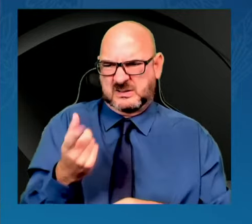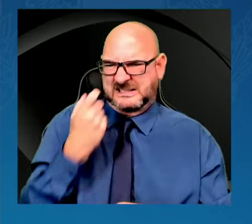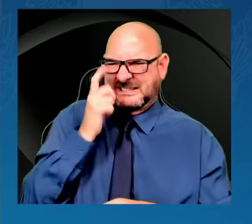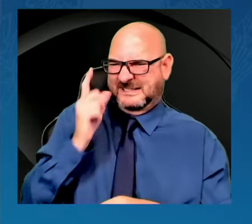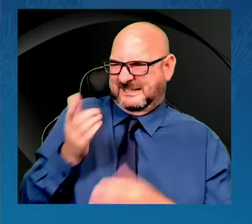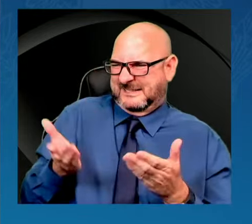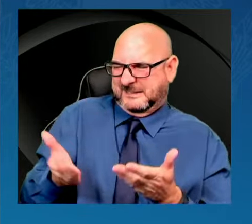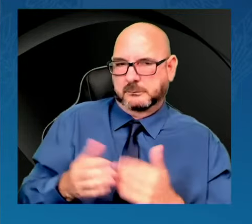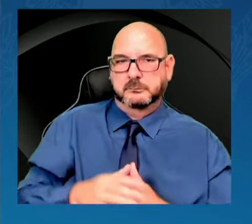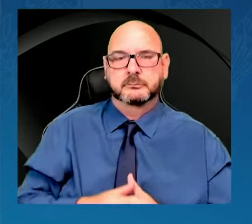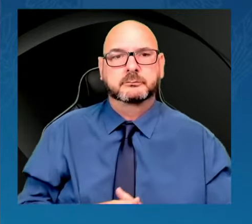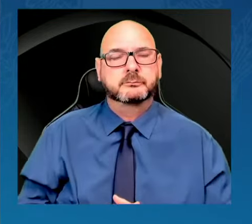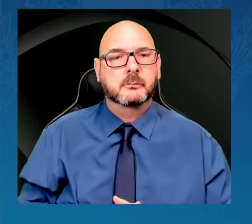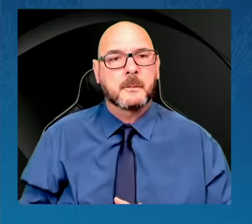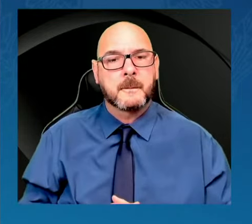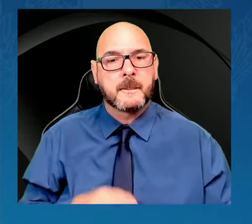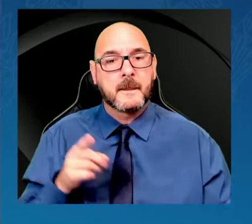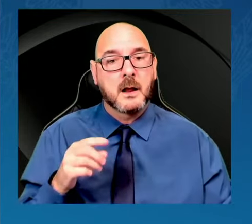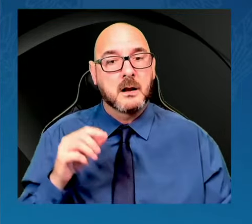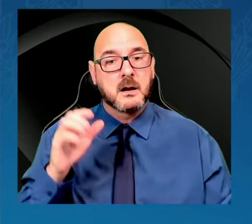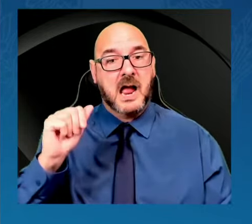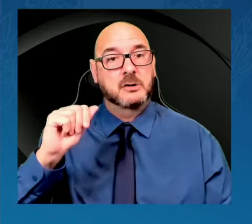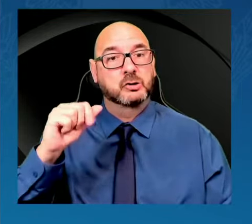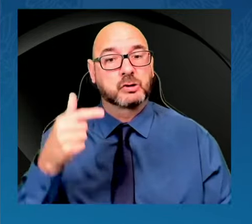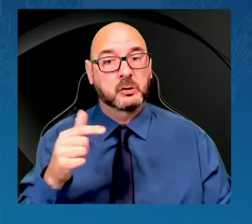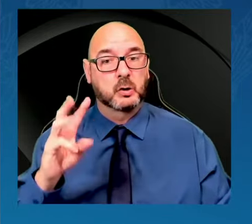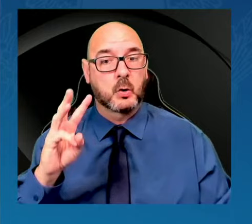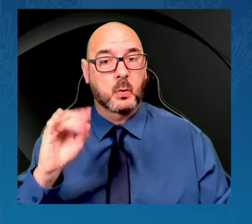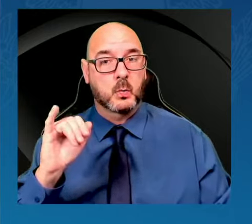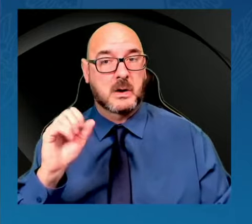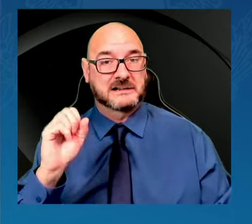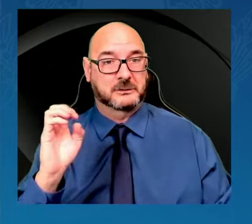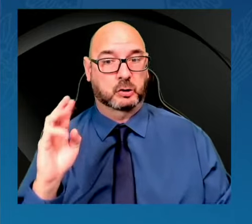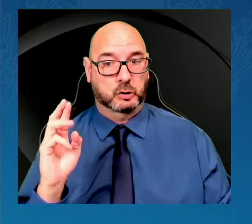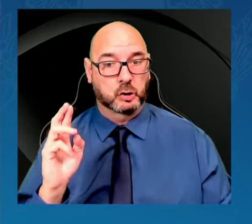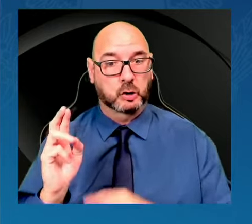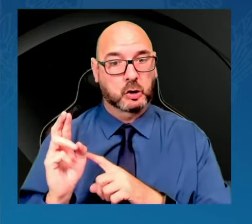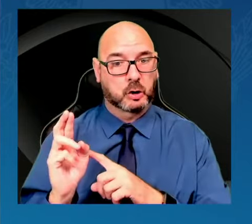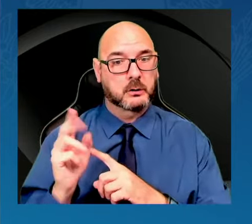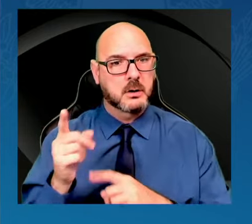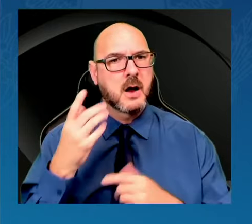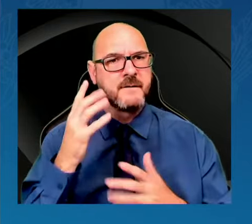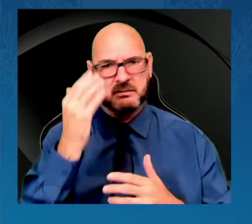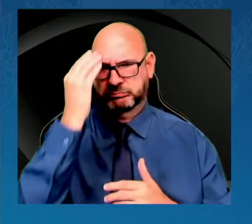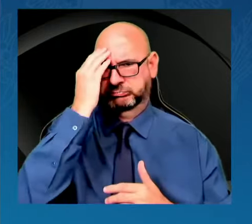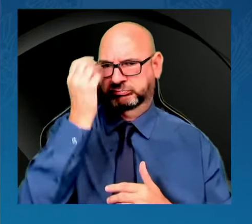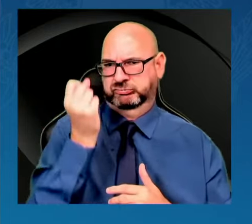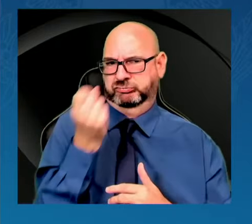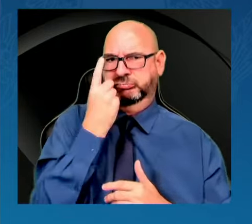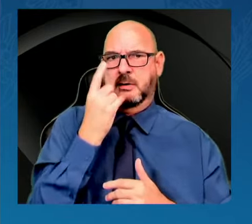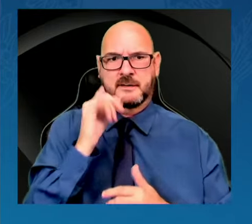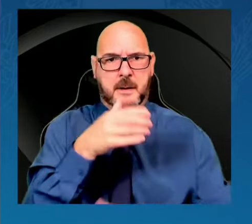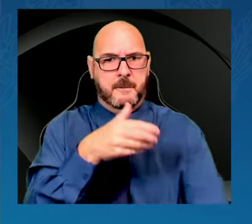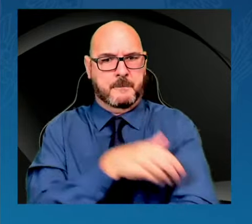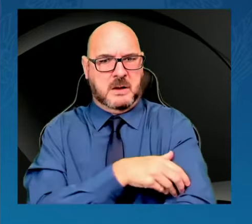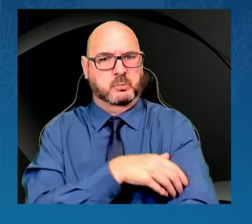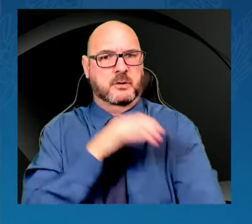who understand the power of these offices, if you have a state that is as bold as Colorado,